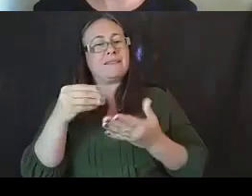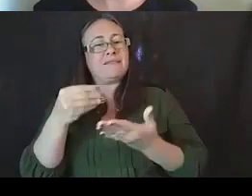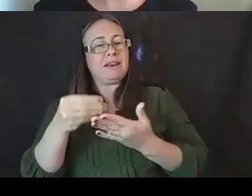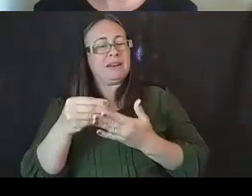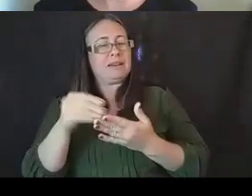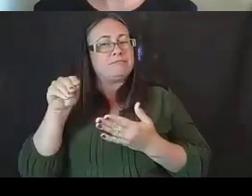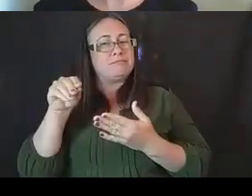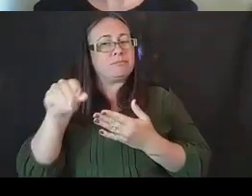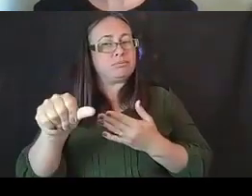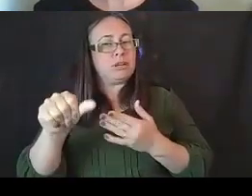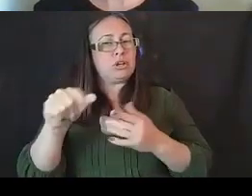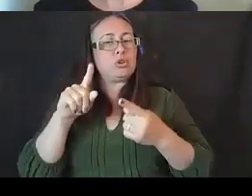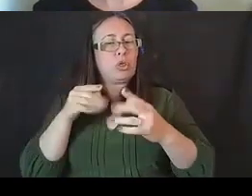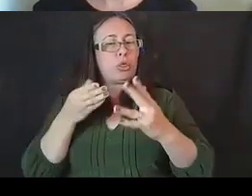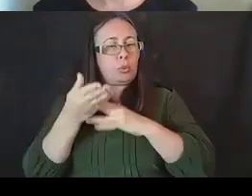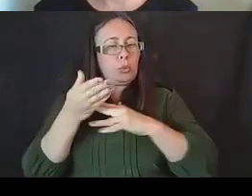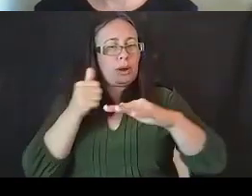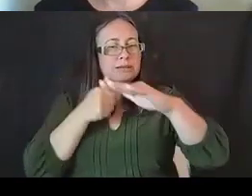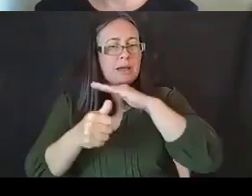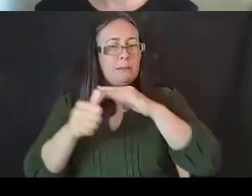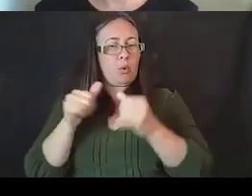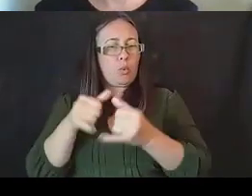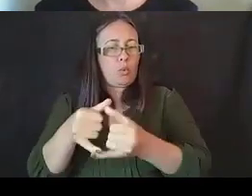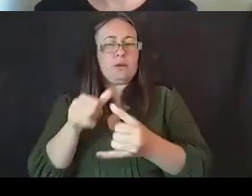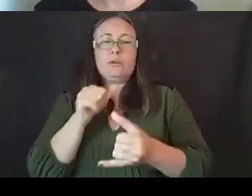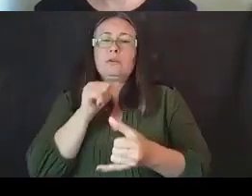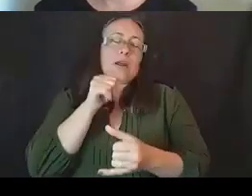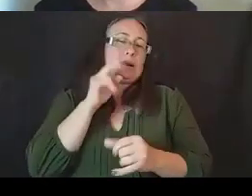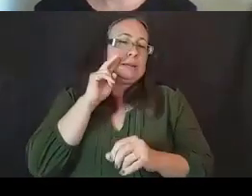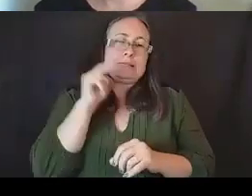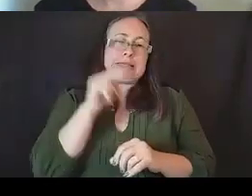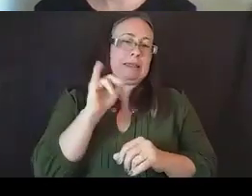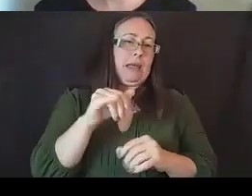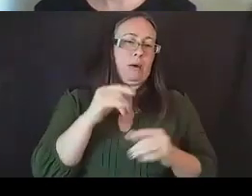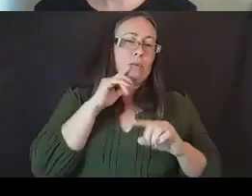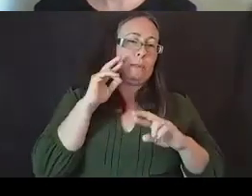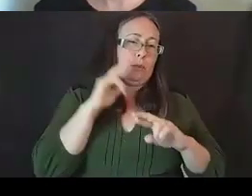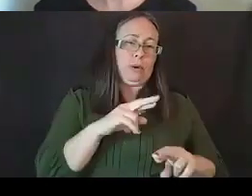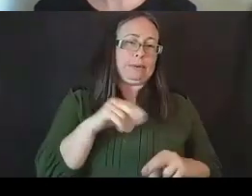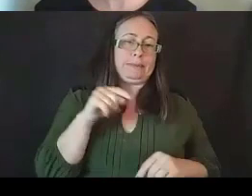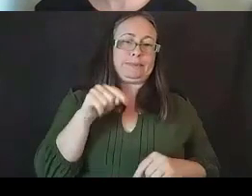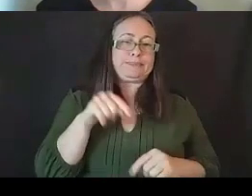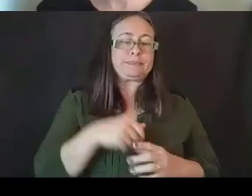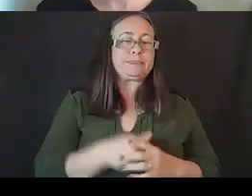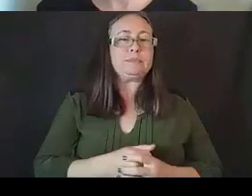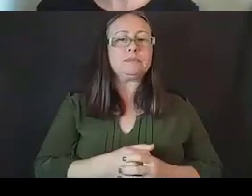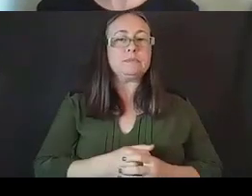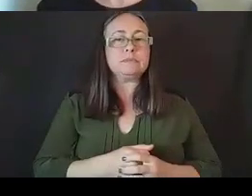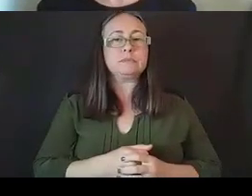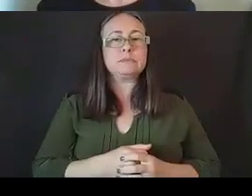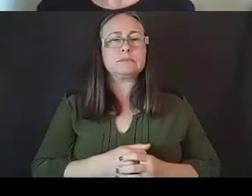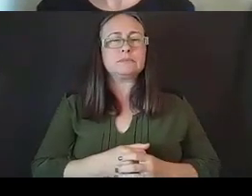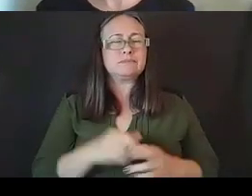through sub awards, you're not going to see that in RePORTER, that's not reflected here. Hopefully, that was helpful at trying to answer